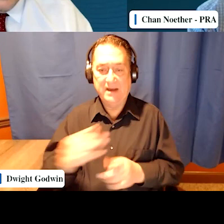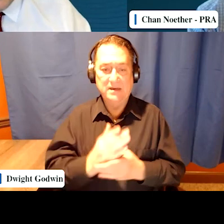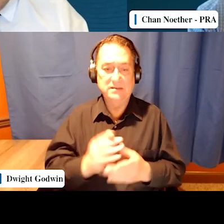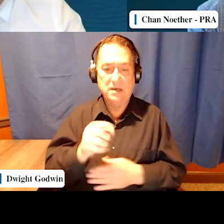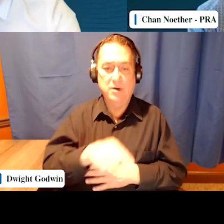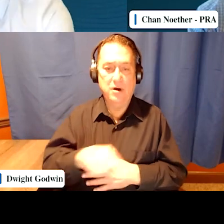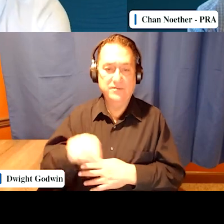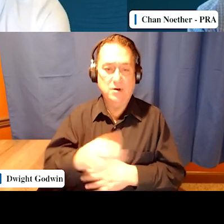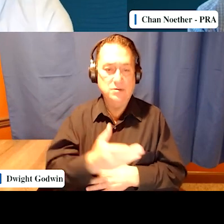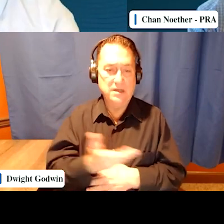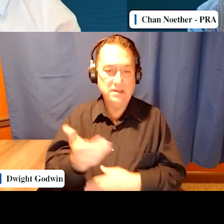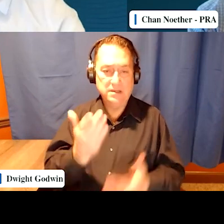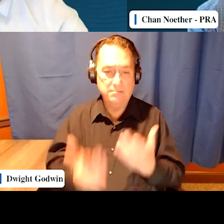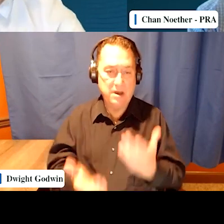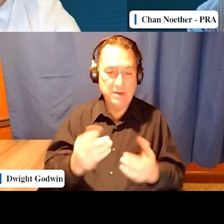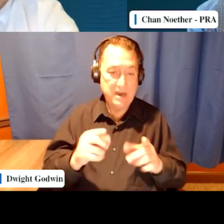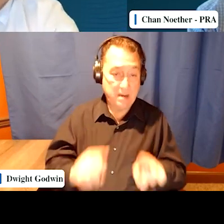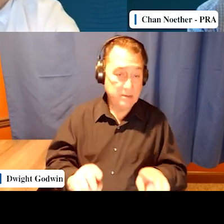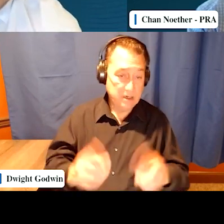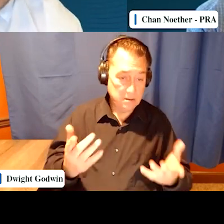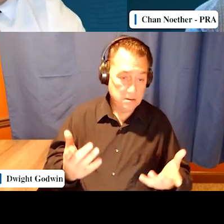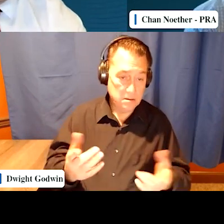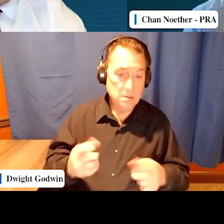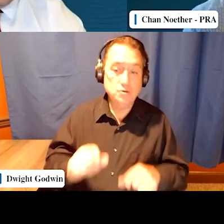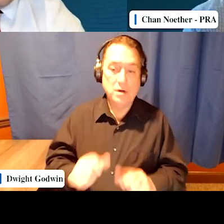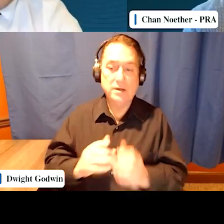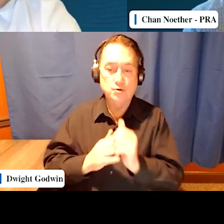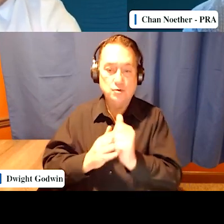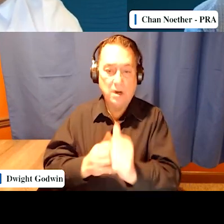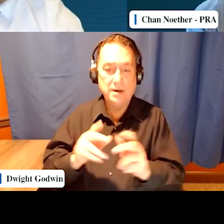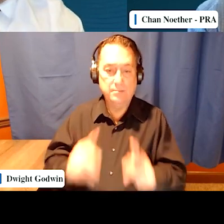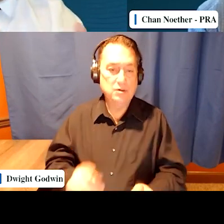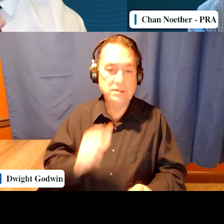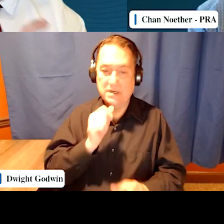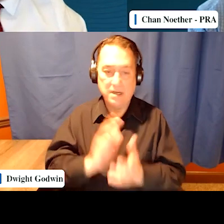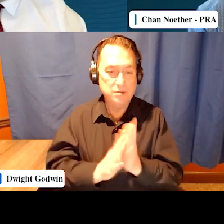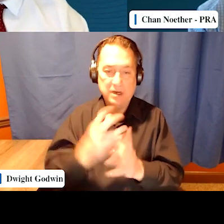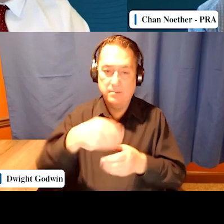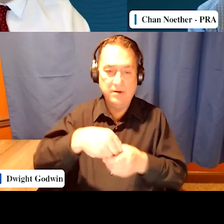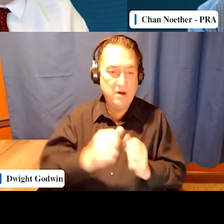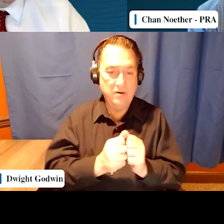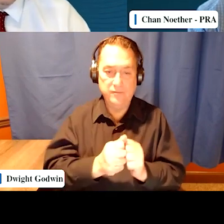things that may be going on from trying to guide a person out of the criminal justice system, and utilize those resources,